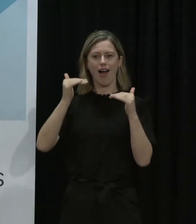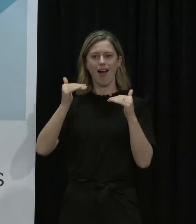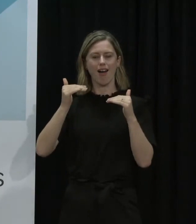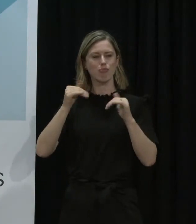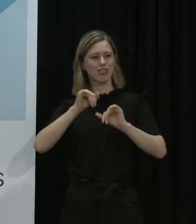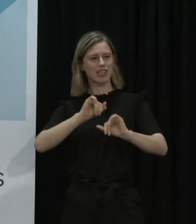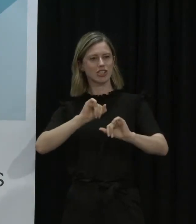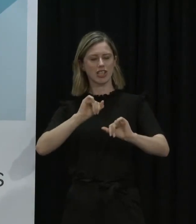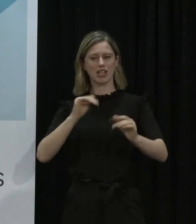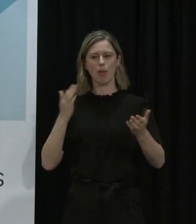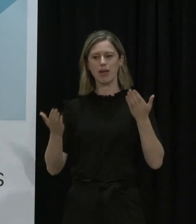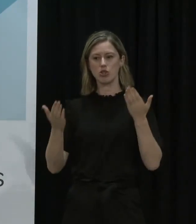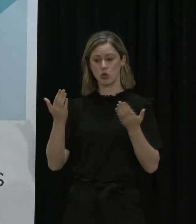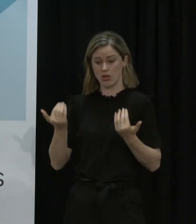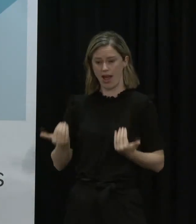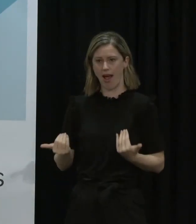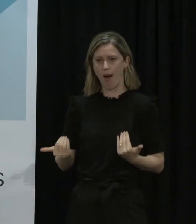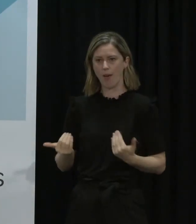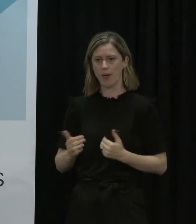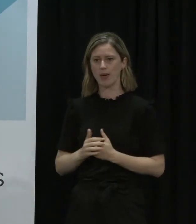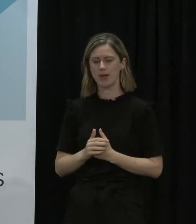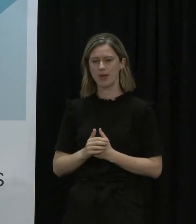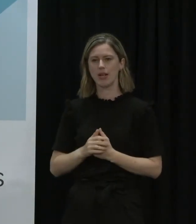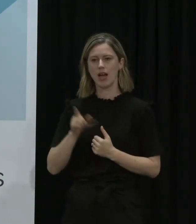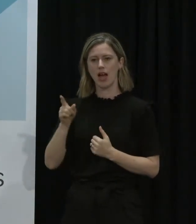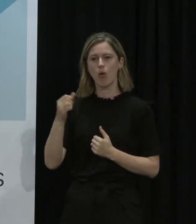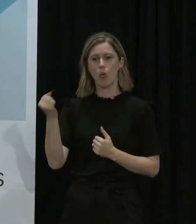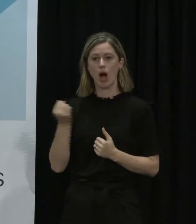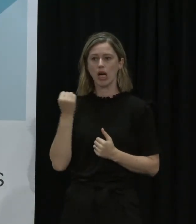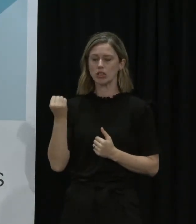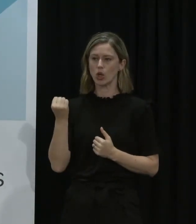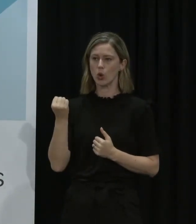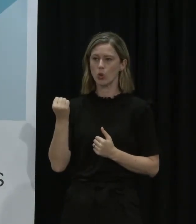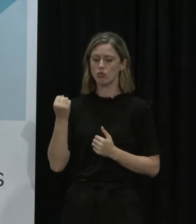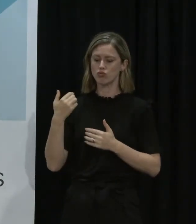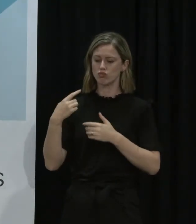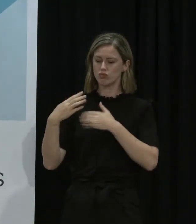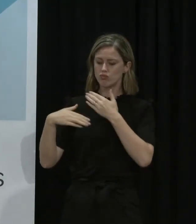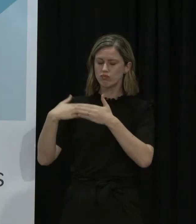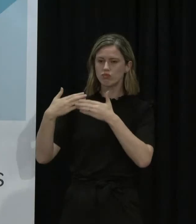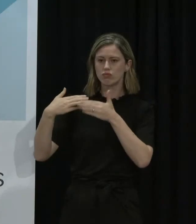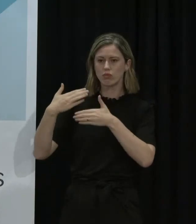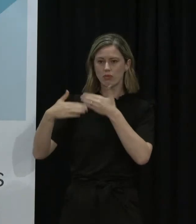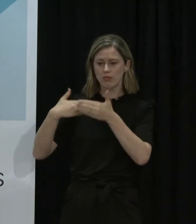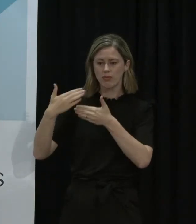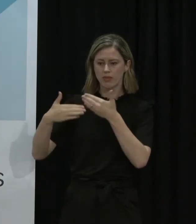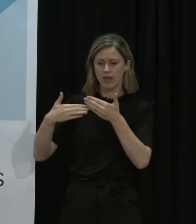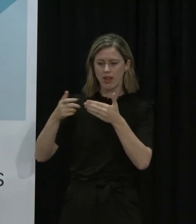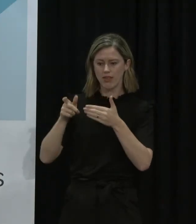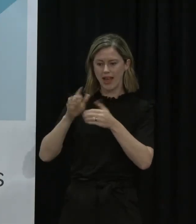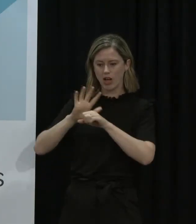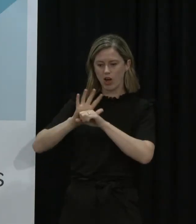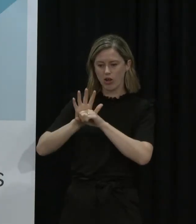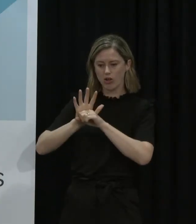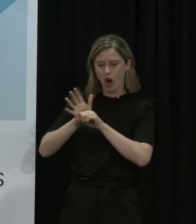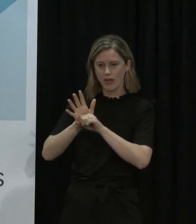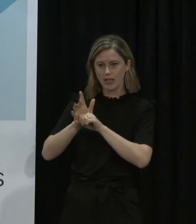place by using vaccine passes. So it is actually a greater level of protection than necessarily what you are seeing